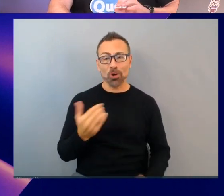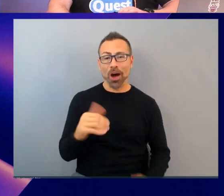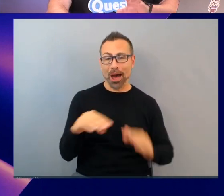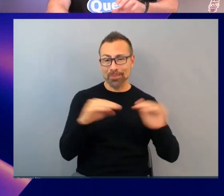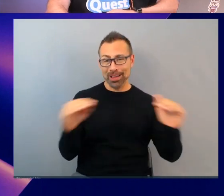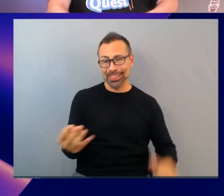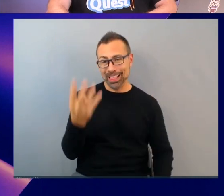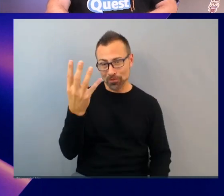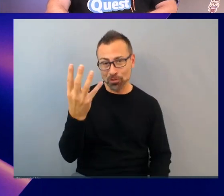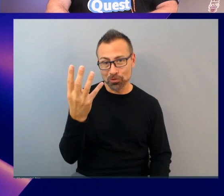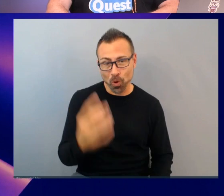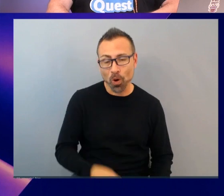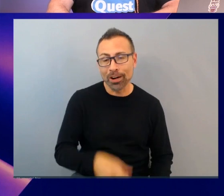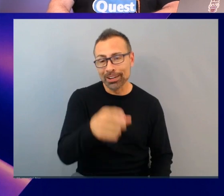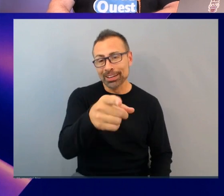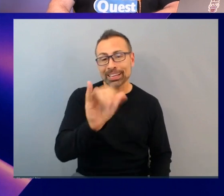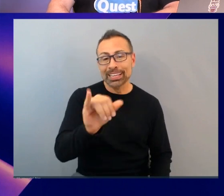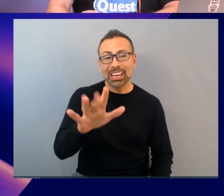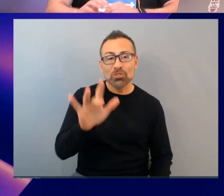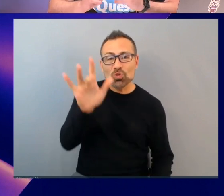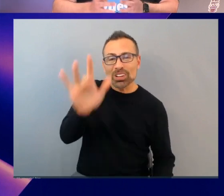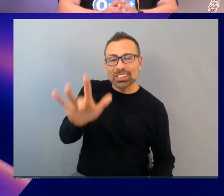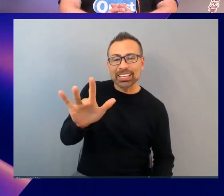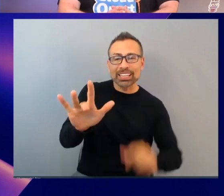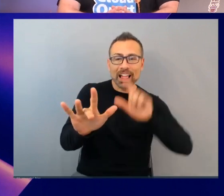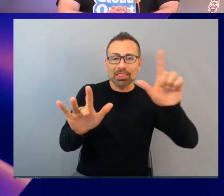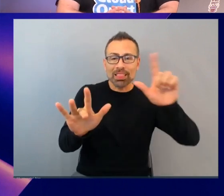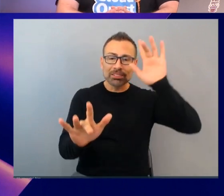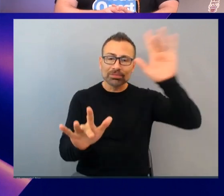If you click on the upper left corner, you can customize the avatar.